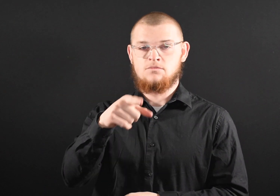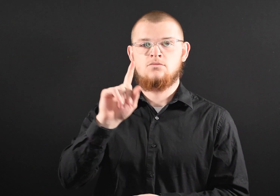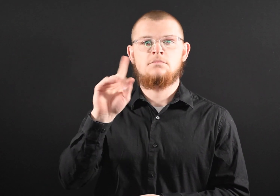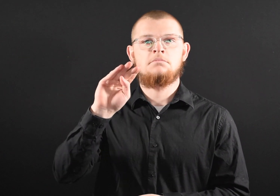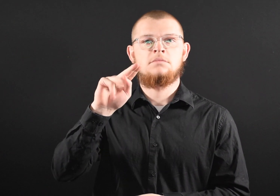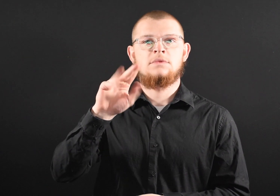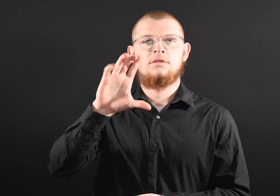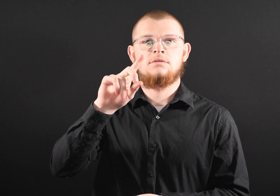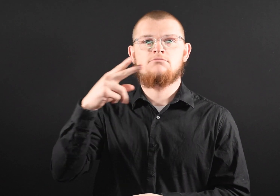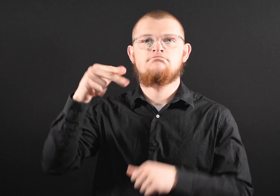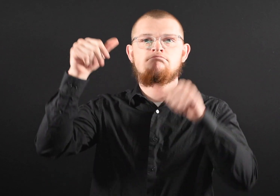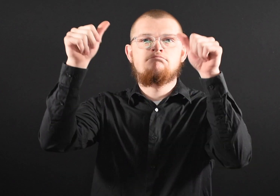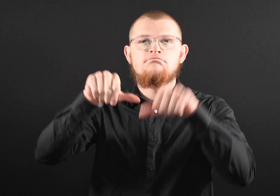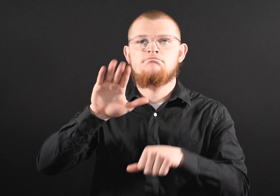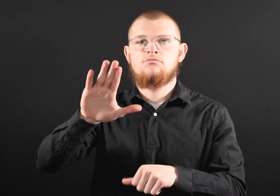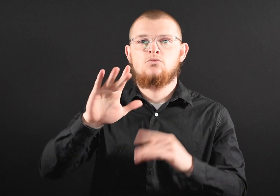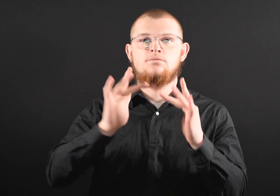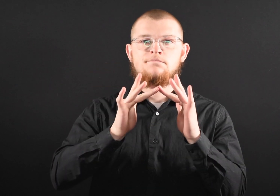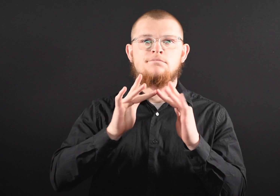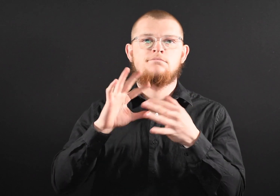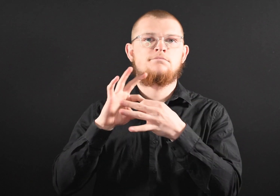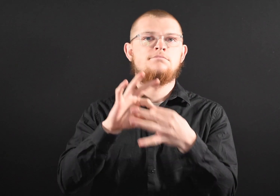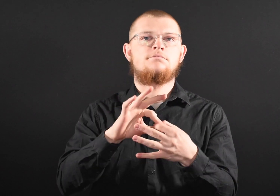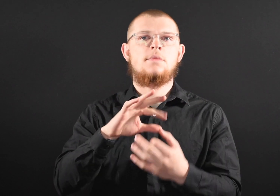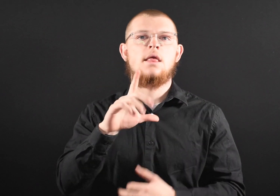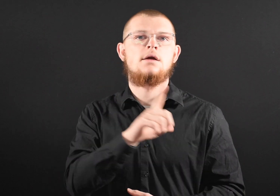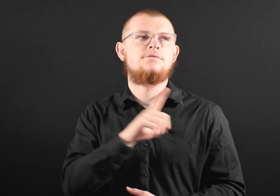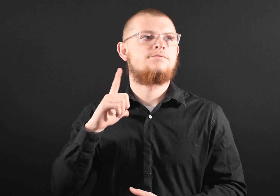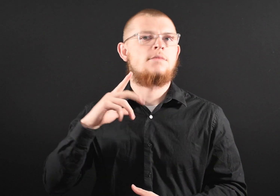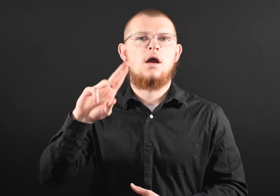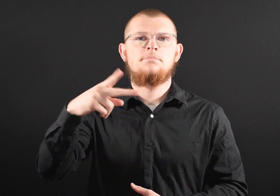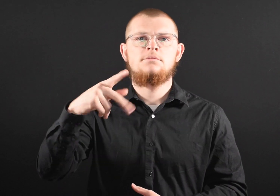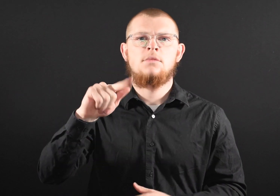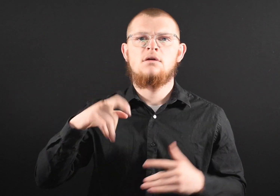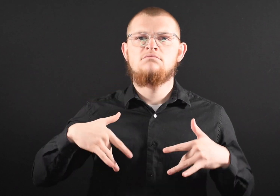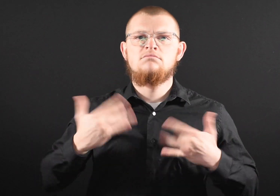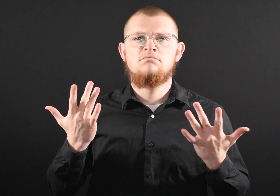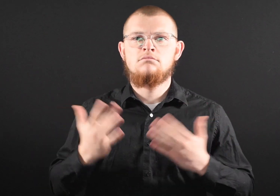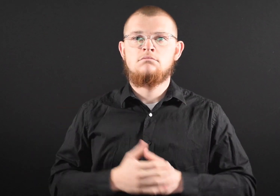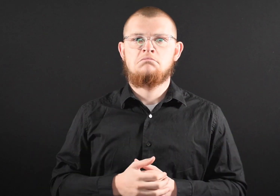This is where MNCDHH posts links to our legislative updates.